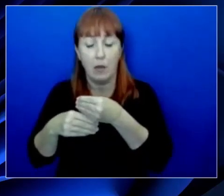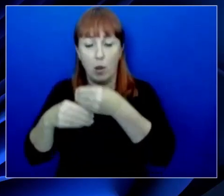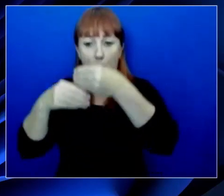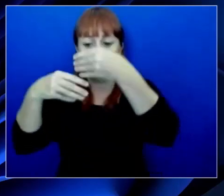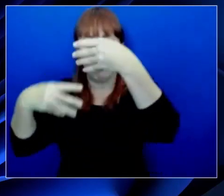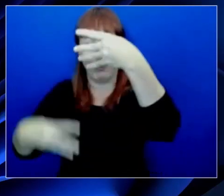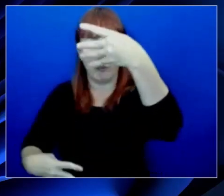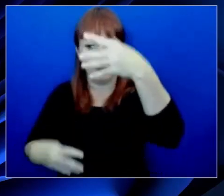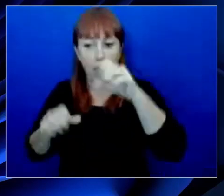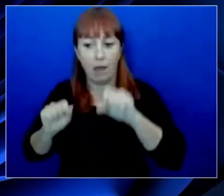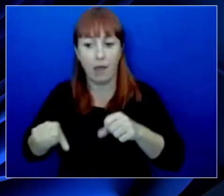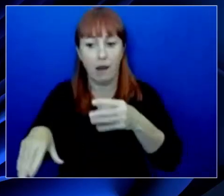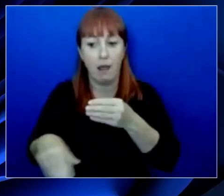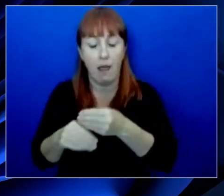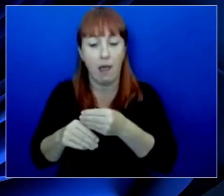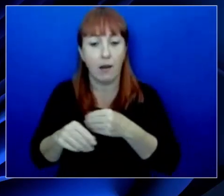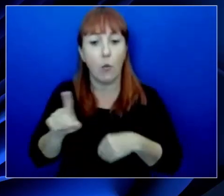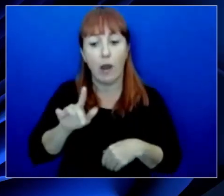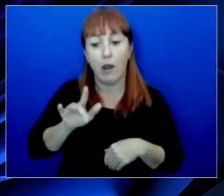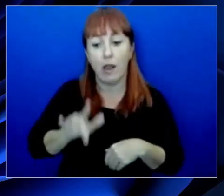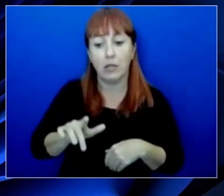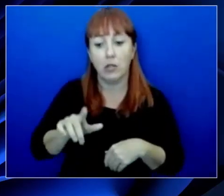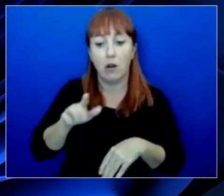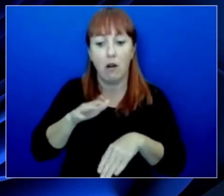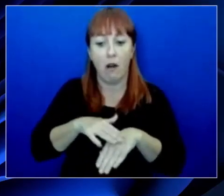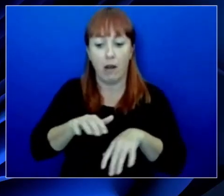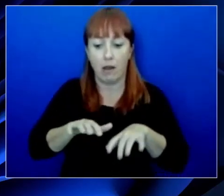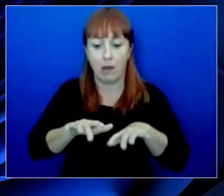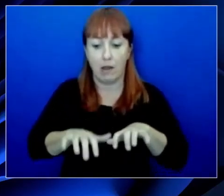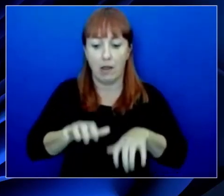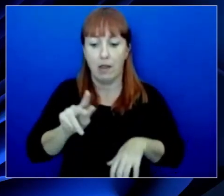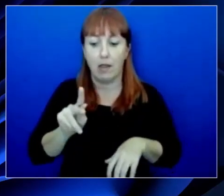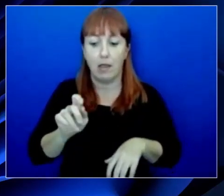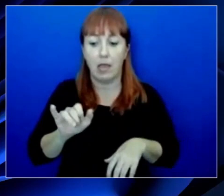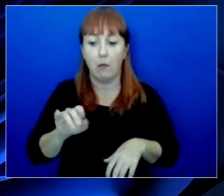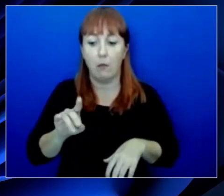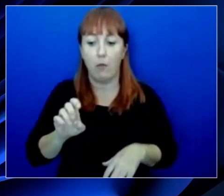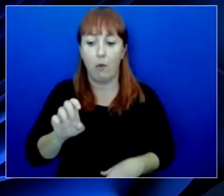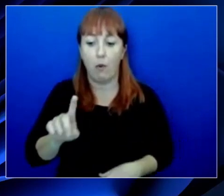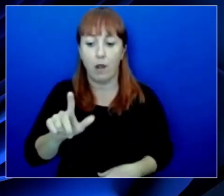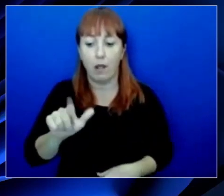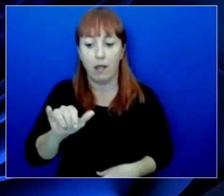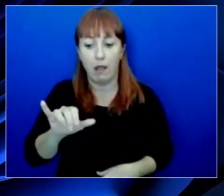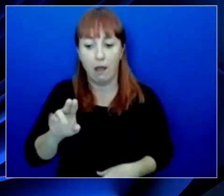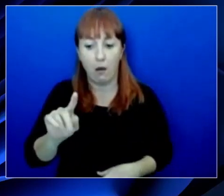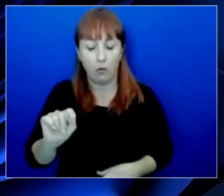so I'm going to press enter on keyboard layout. so there you go.